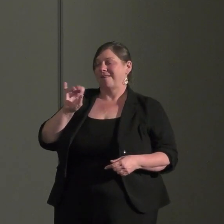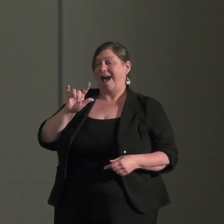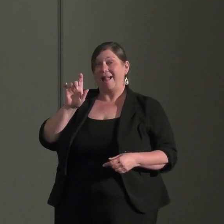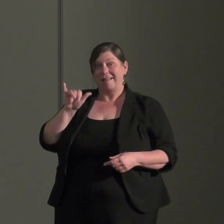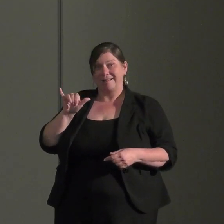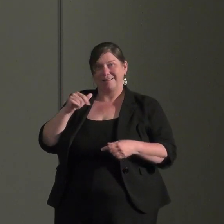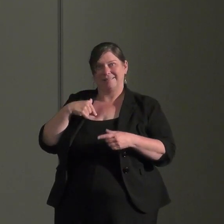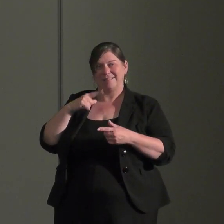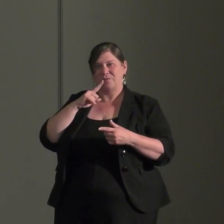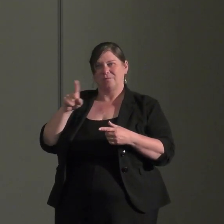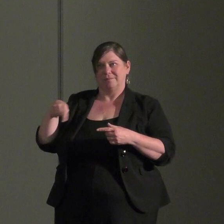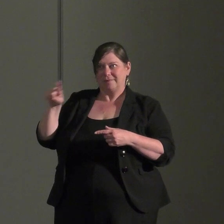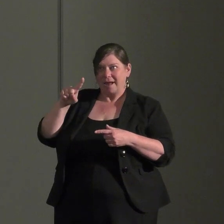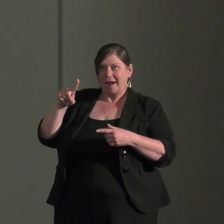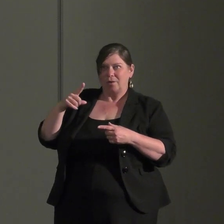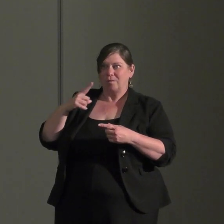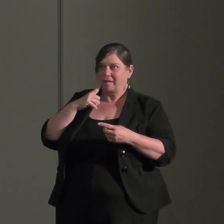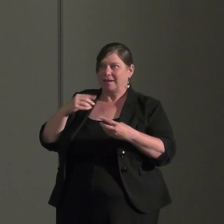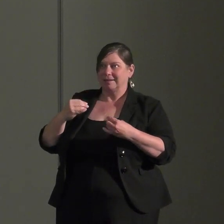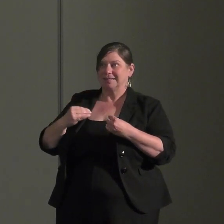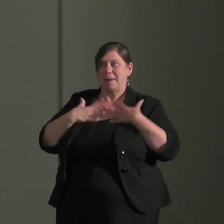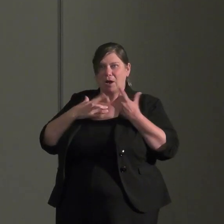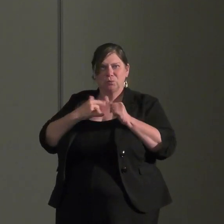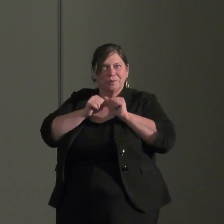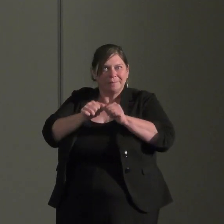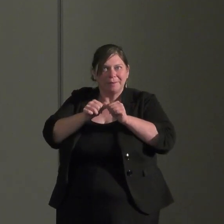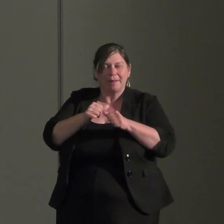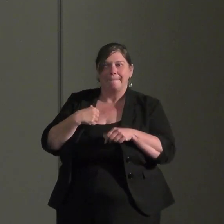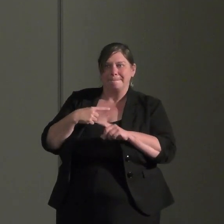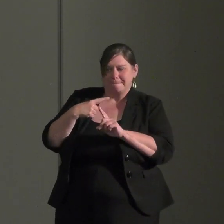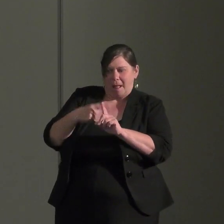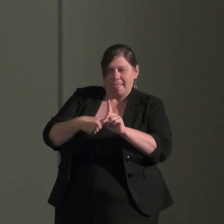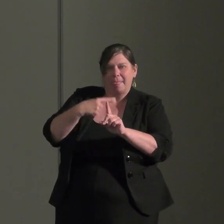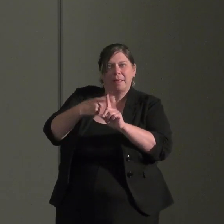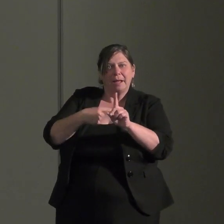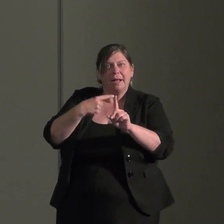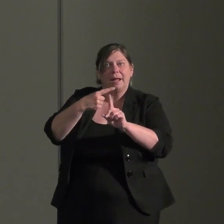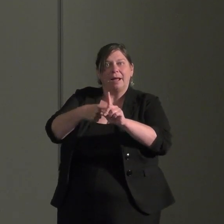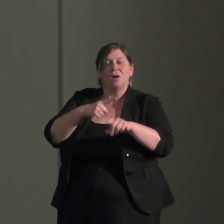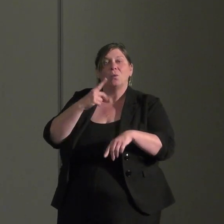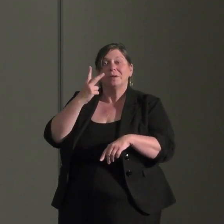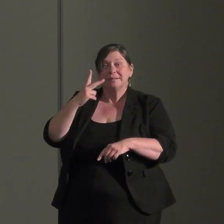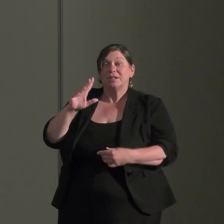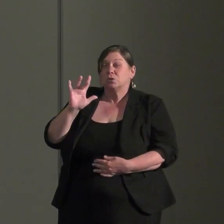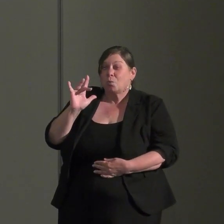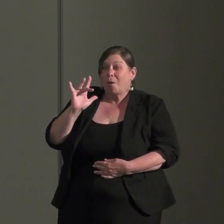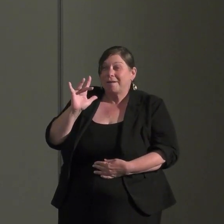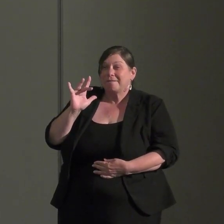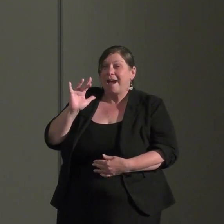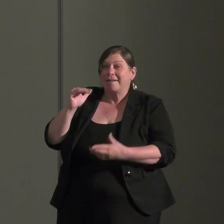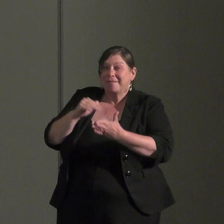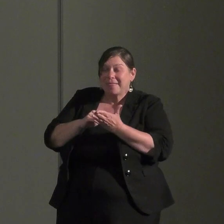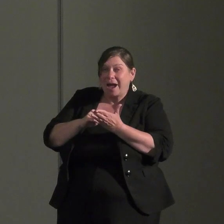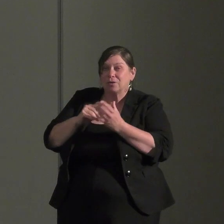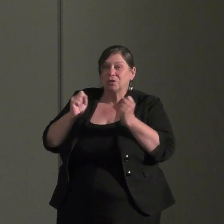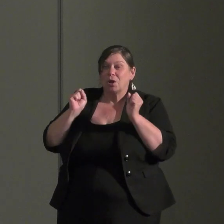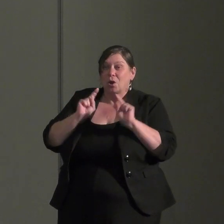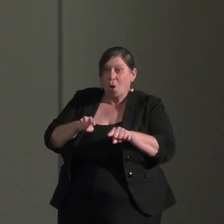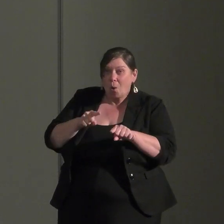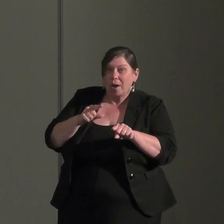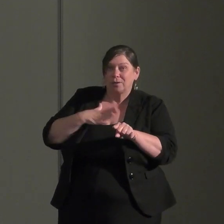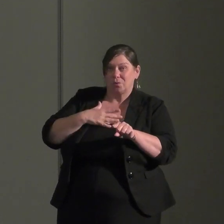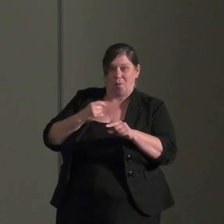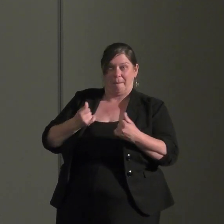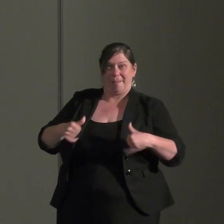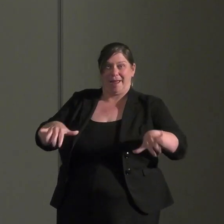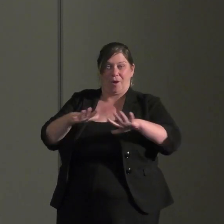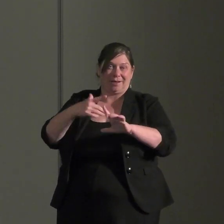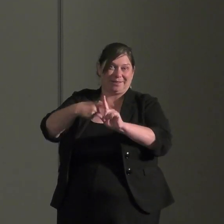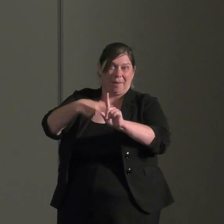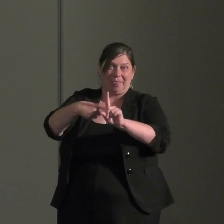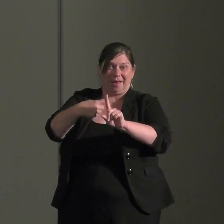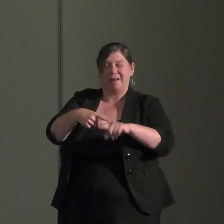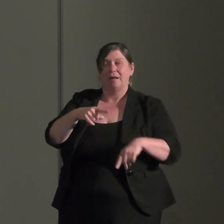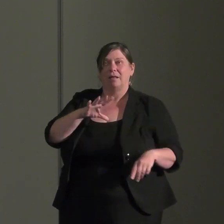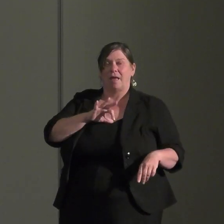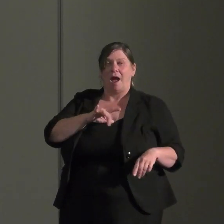going. The monthly bases we see 25,000 guest come to the playground that is the biggest validator